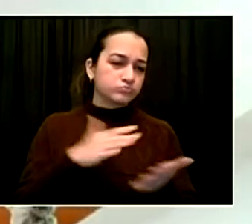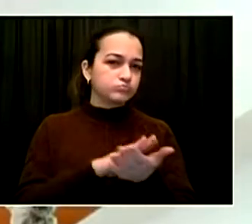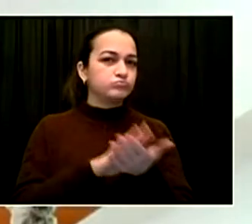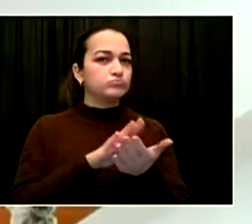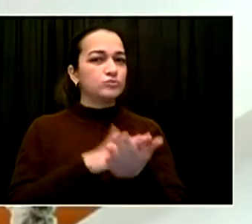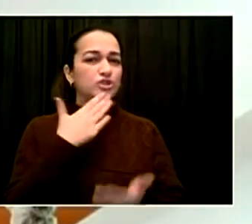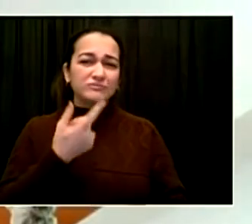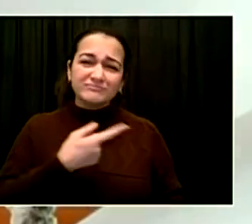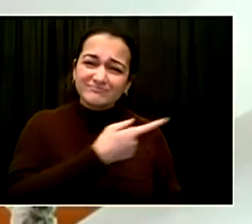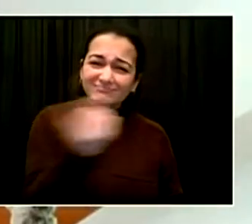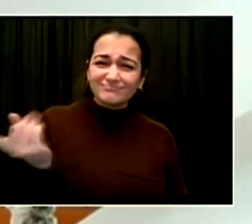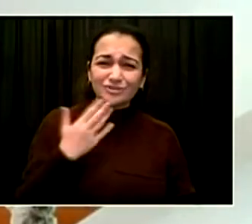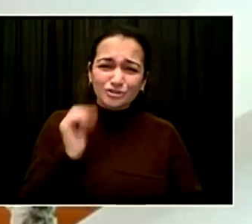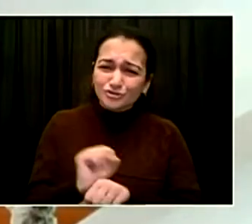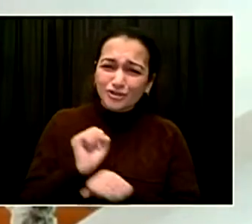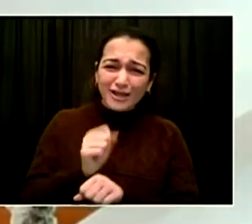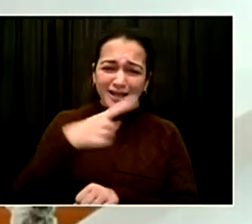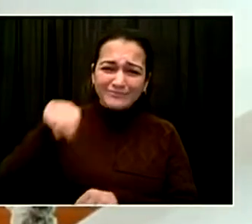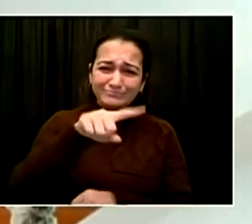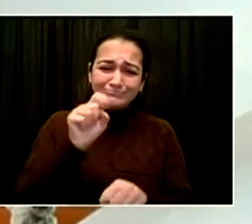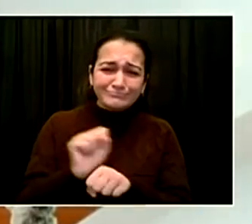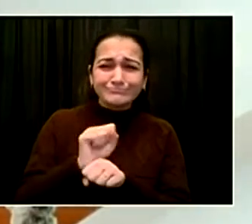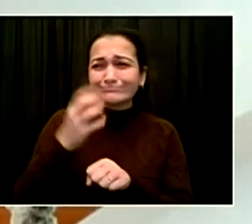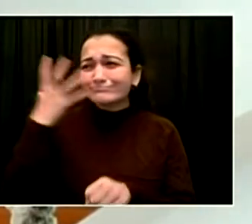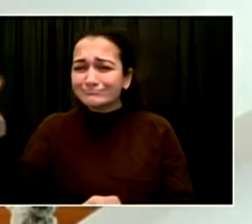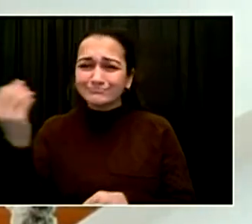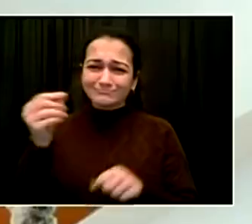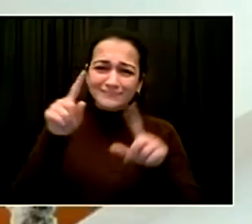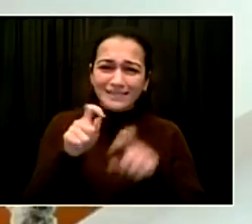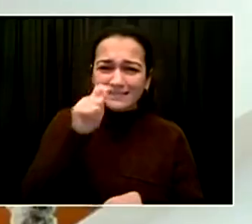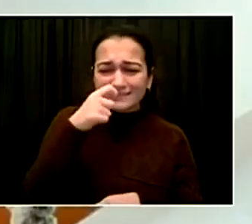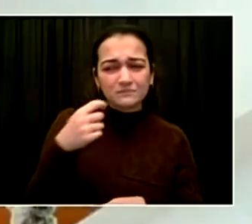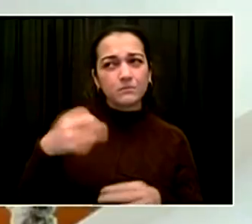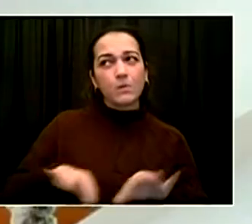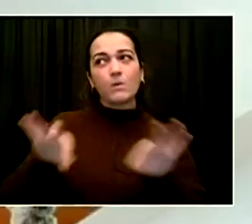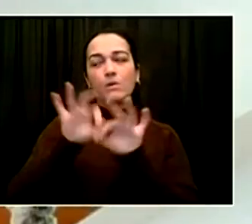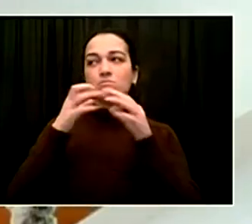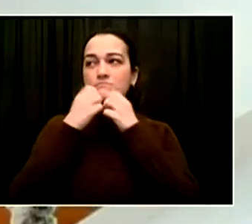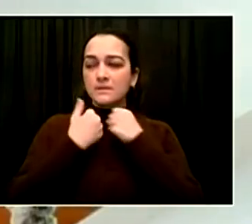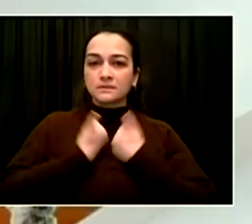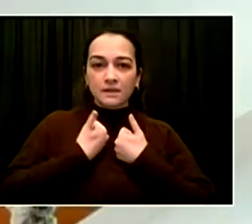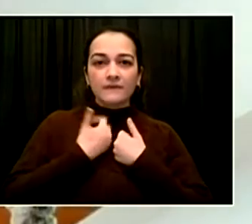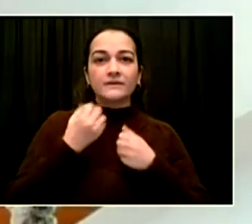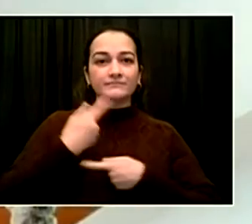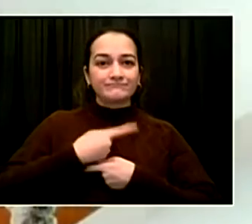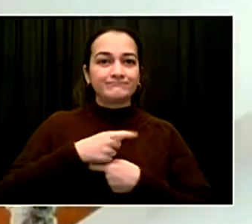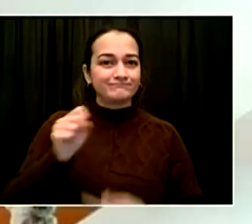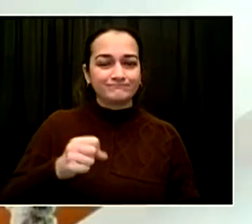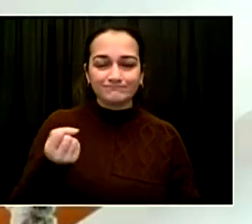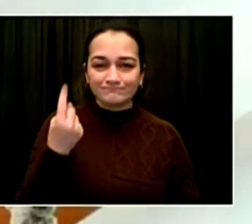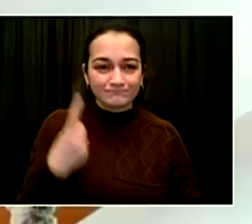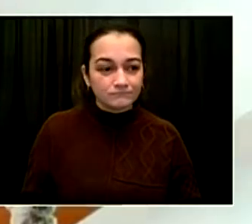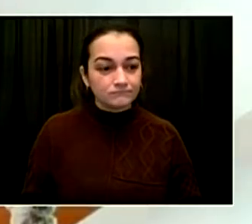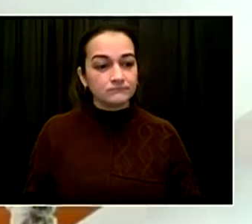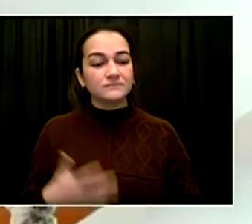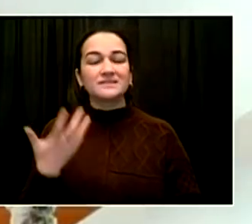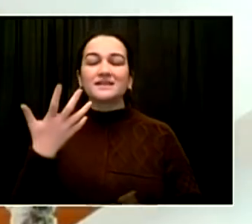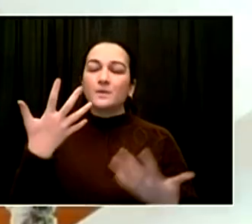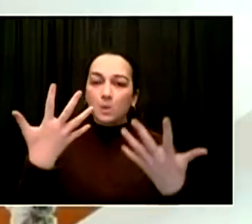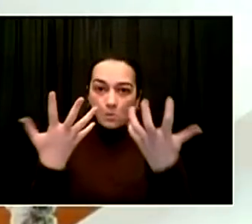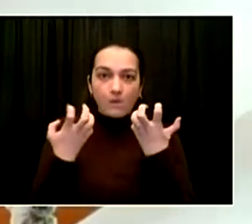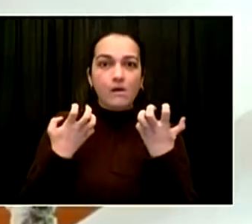EVERYTHING WE CAN TO KEEP THIS